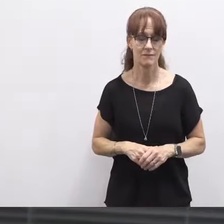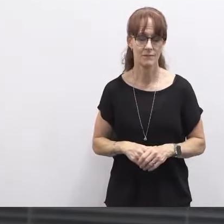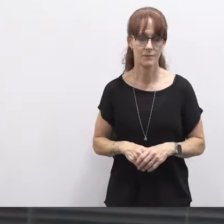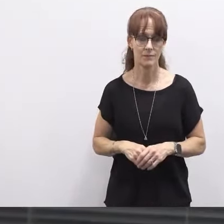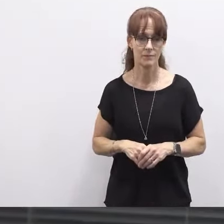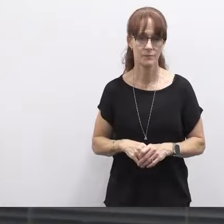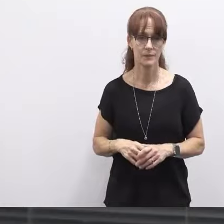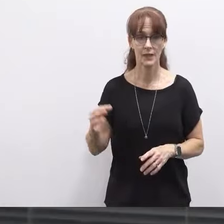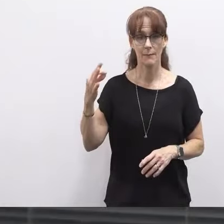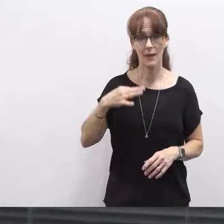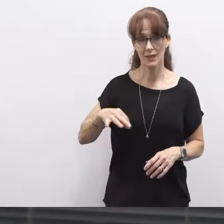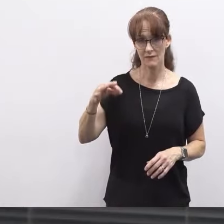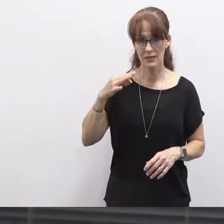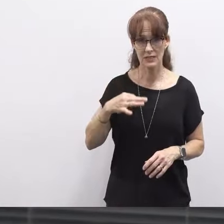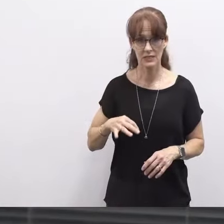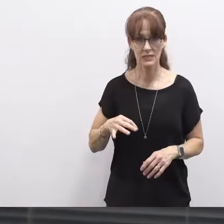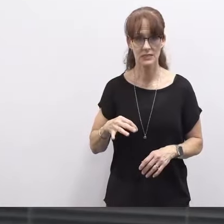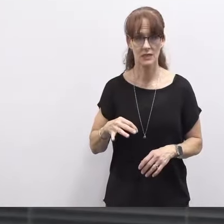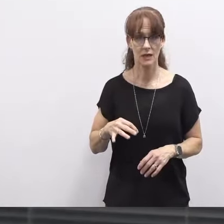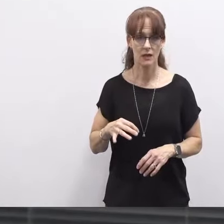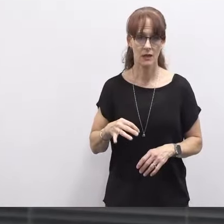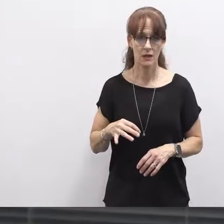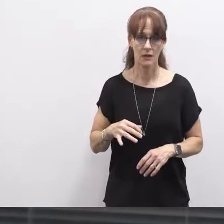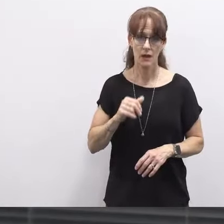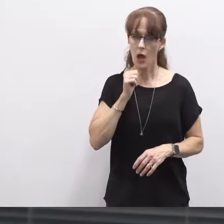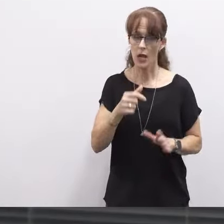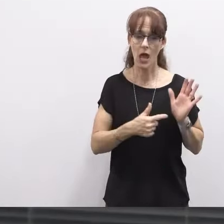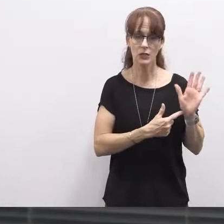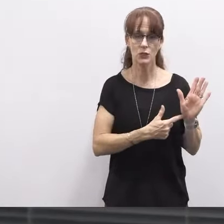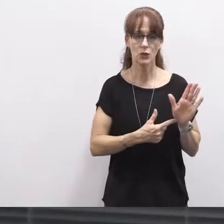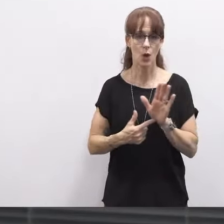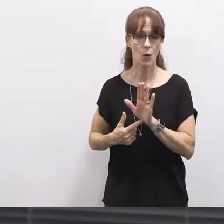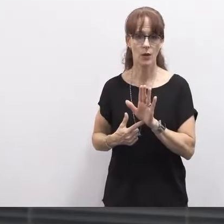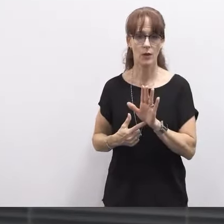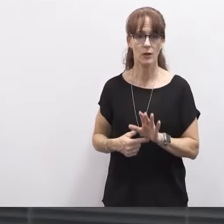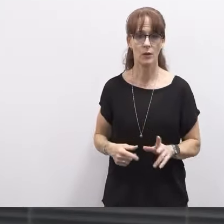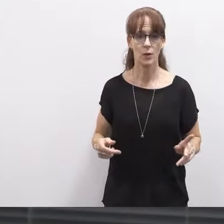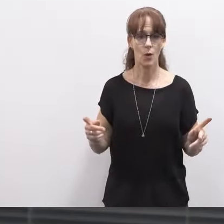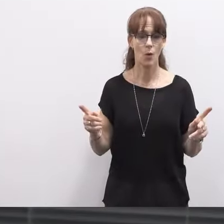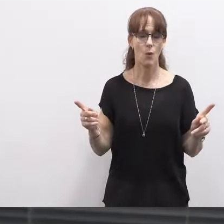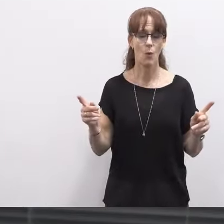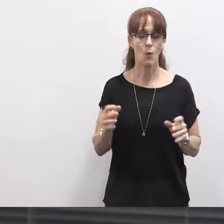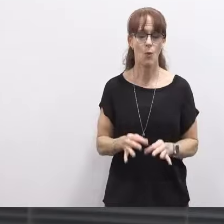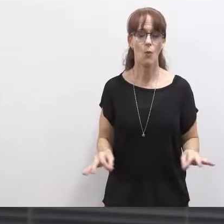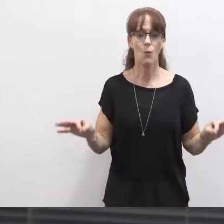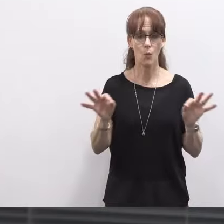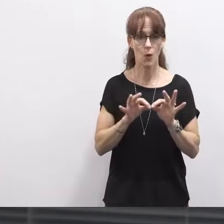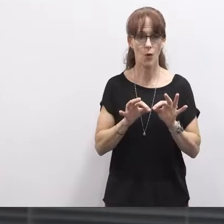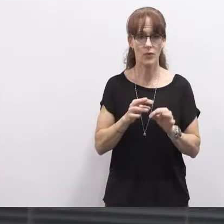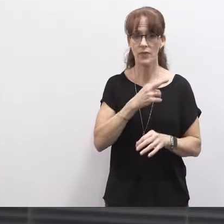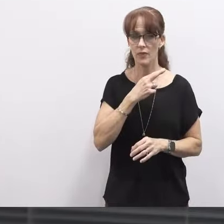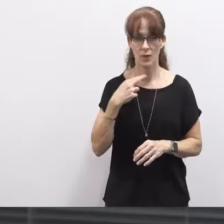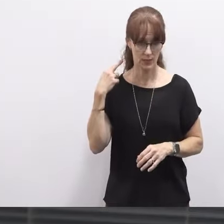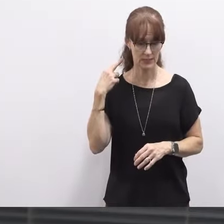The benefits are not showing that it's worst, worth the risk, sorry.